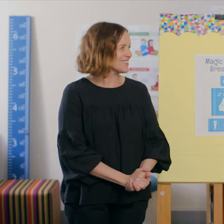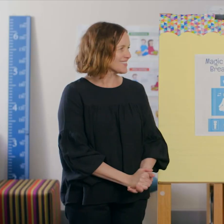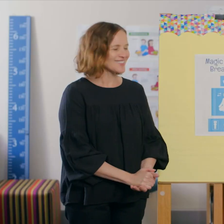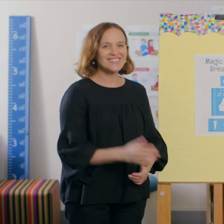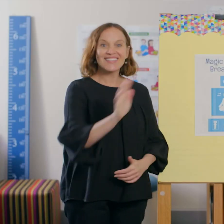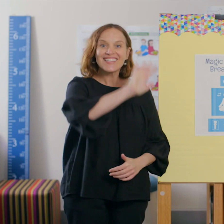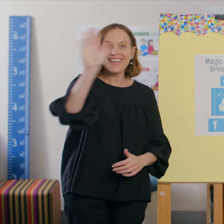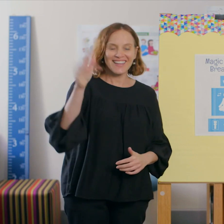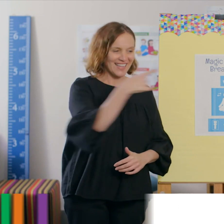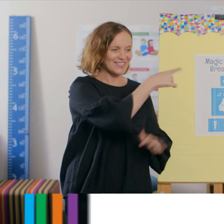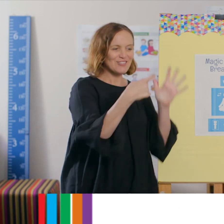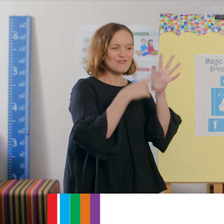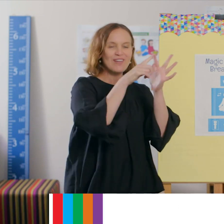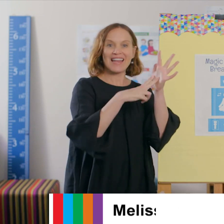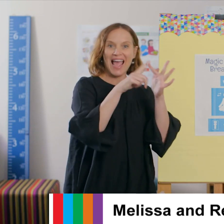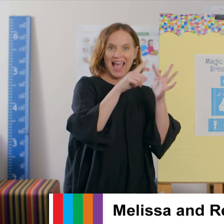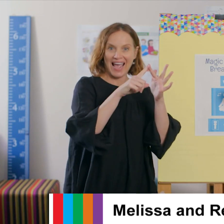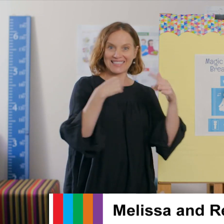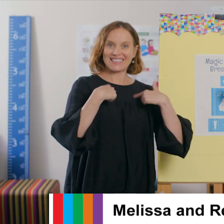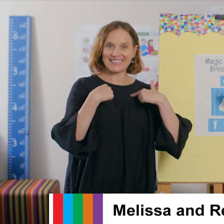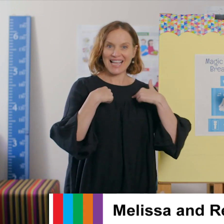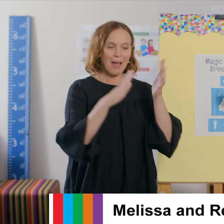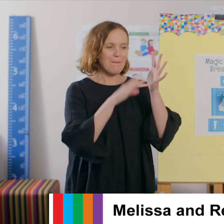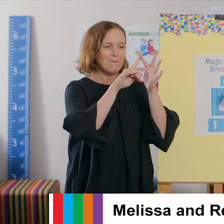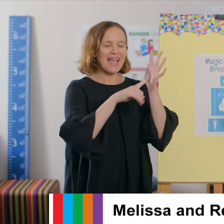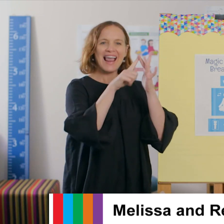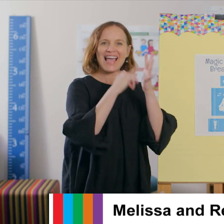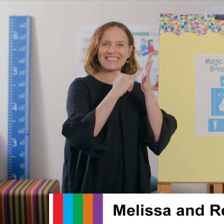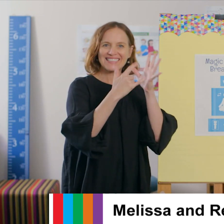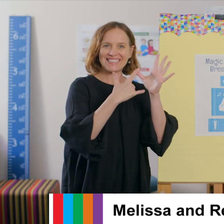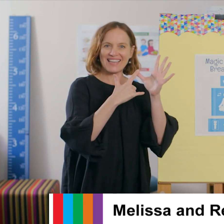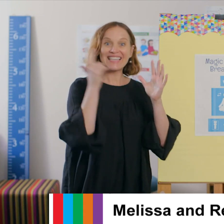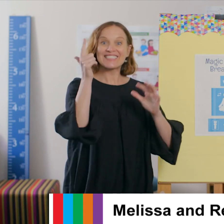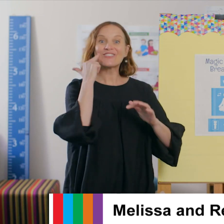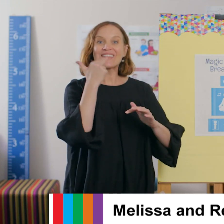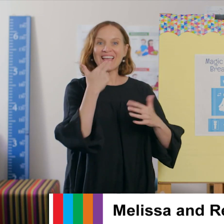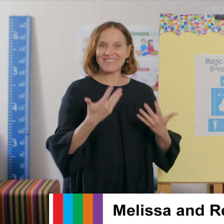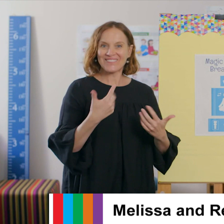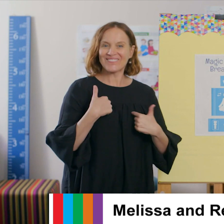Hi. My name is Renee. This is Melissa. She's a teacher of the deaf.